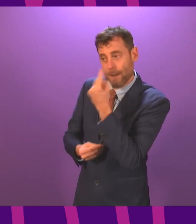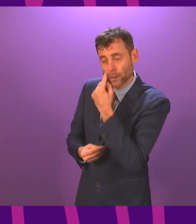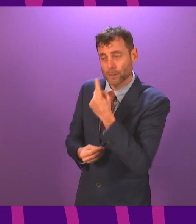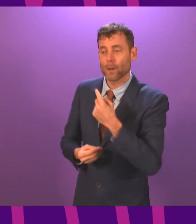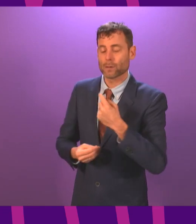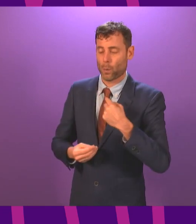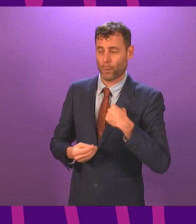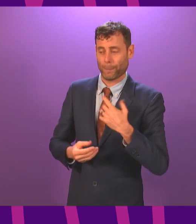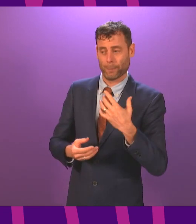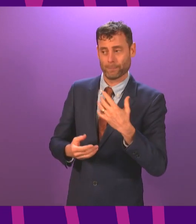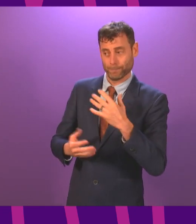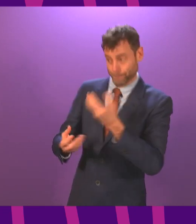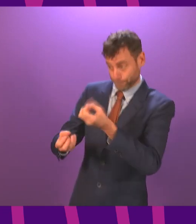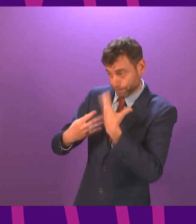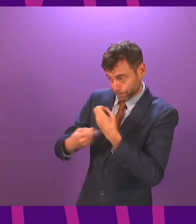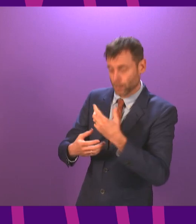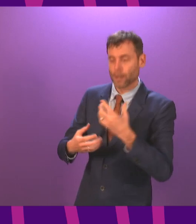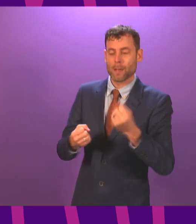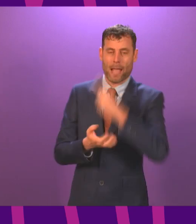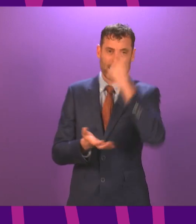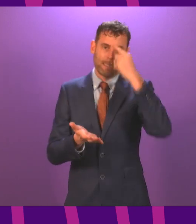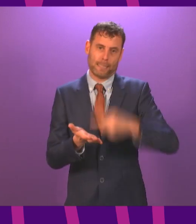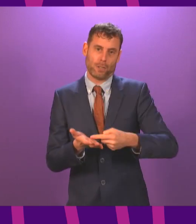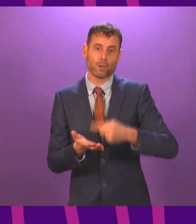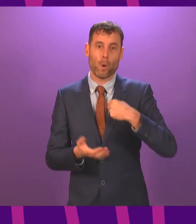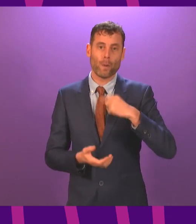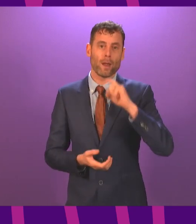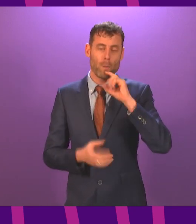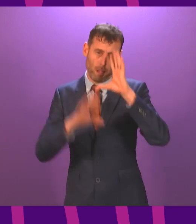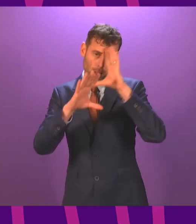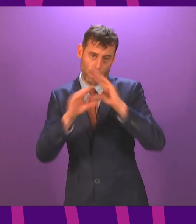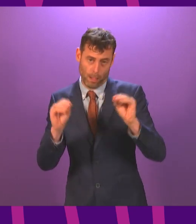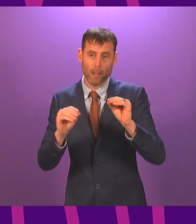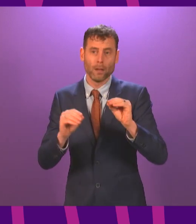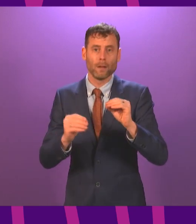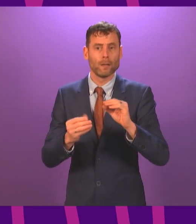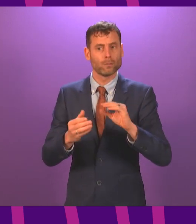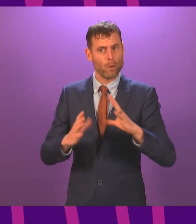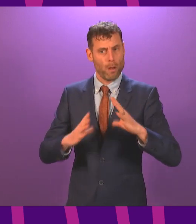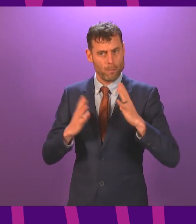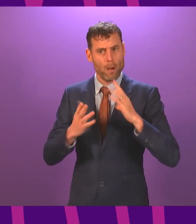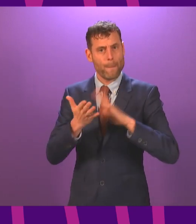on that some time over the course of this week to give parents due notice. We will take